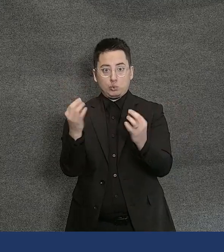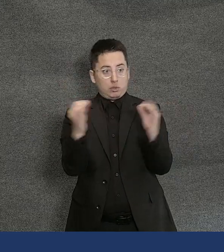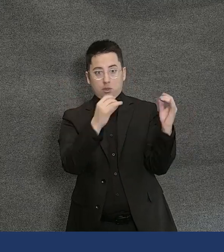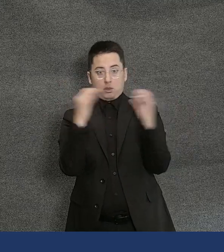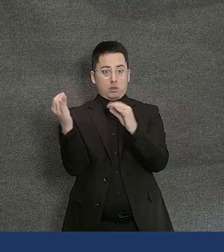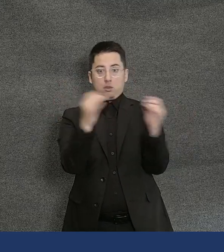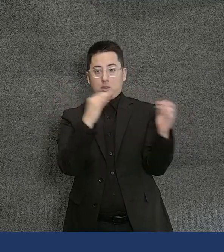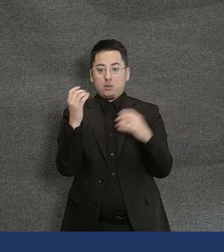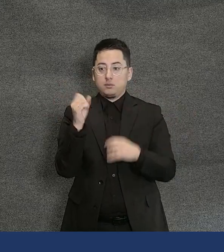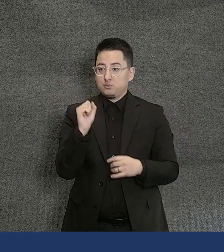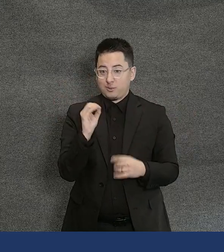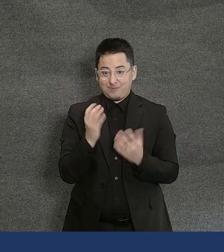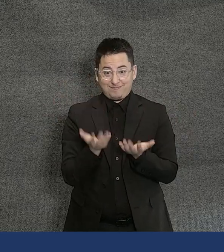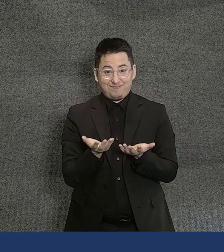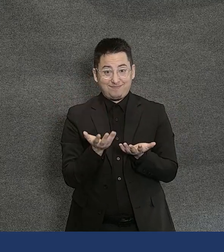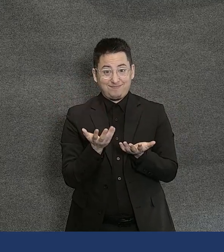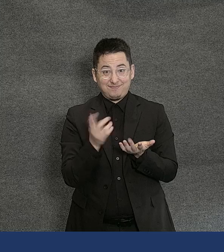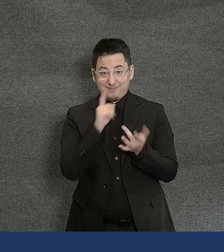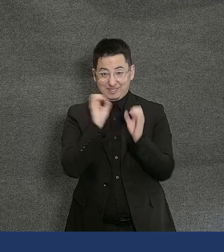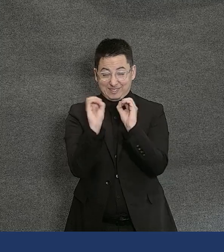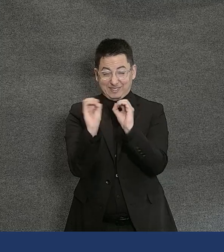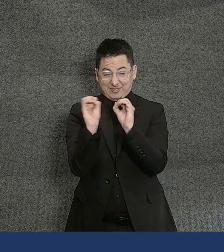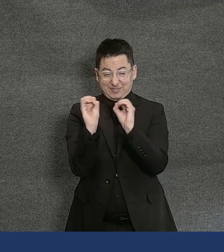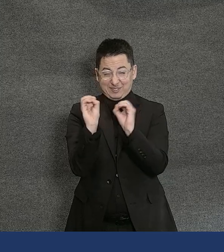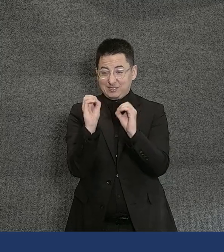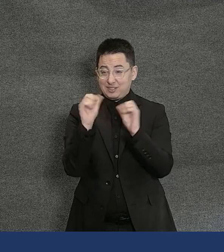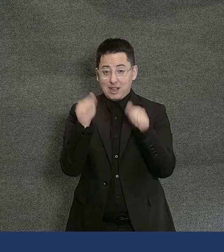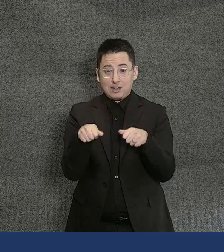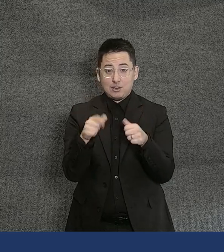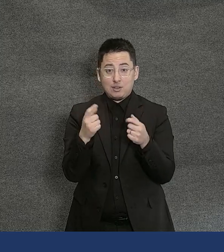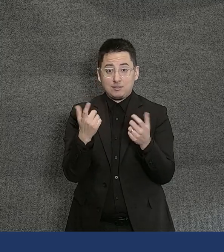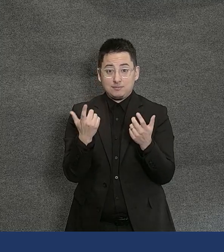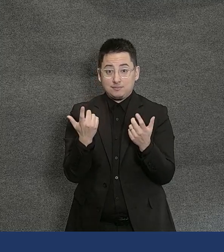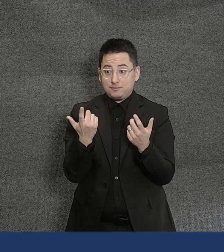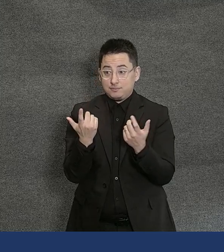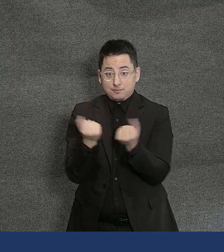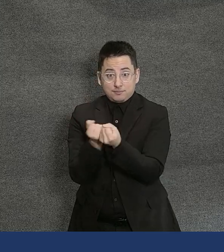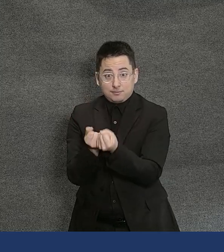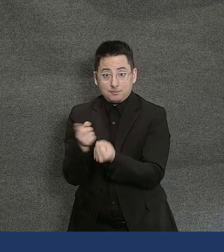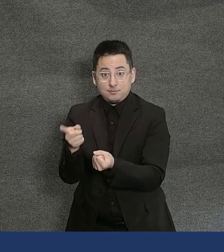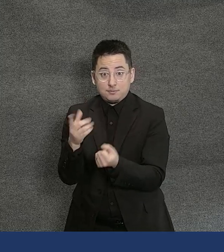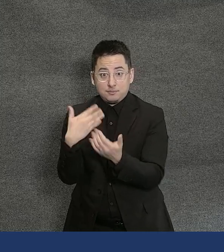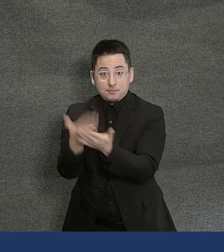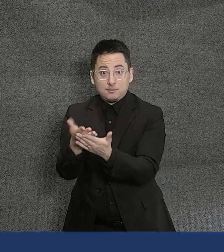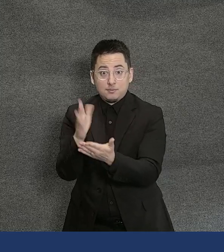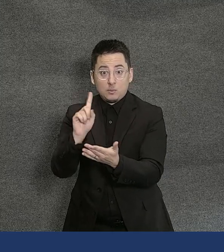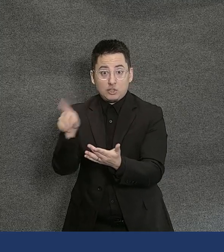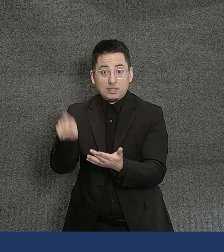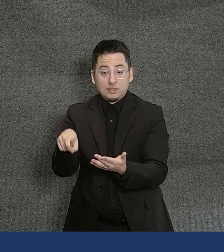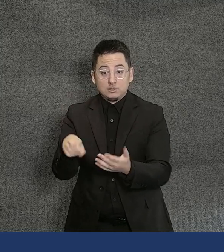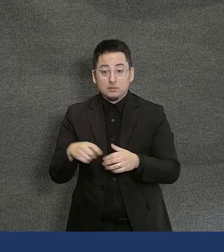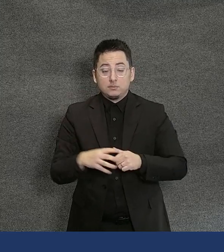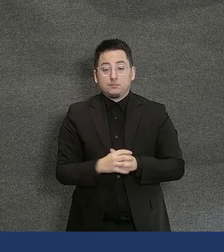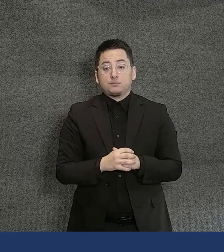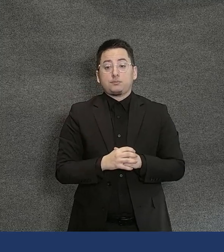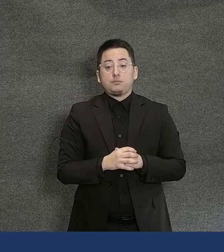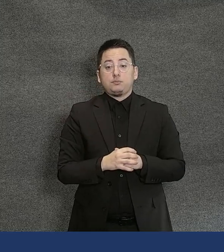were really feasible. She has a motorized wheelchair. There's really nothing to be done